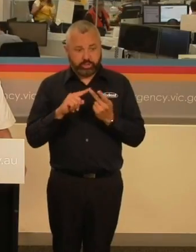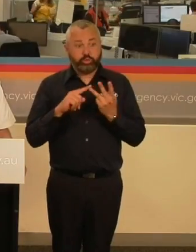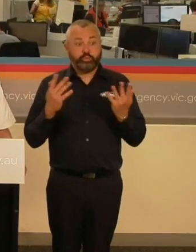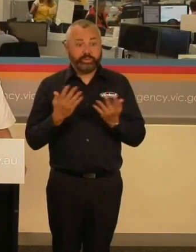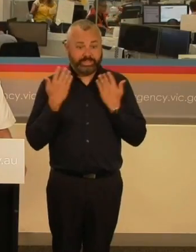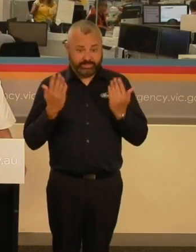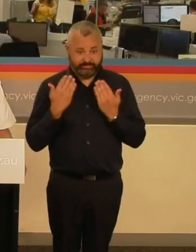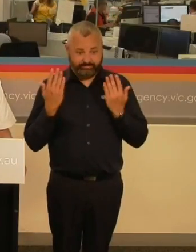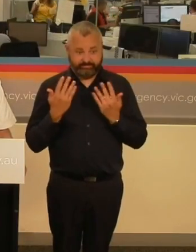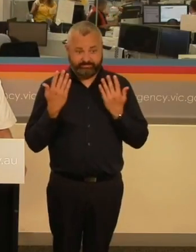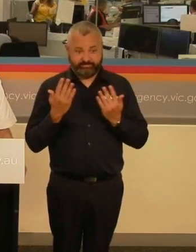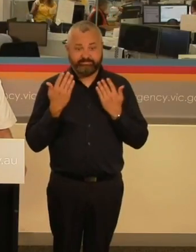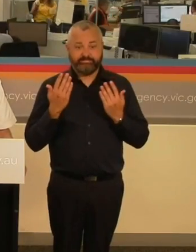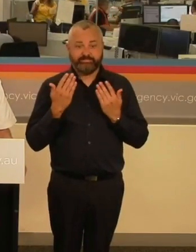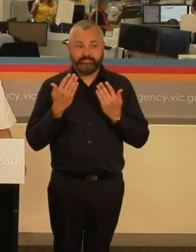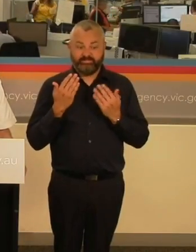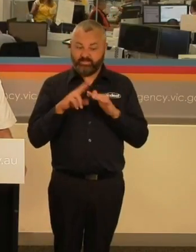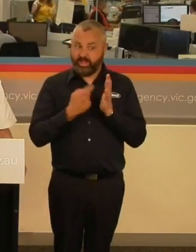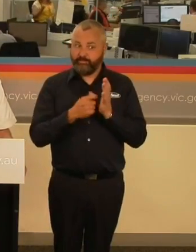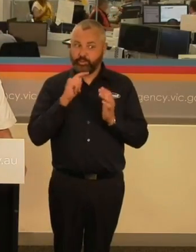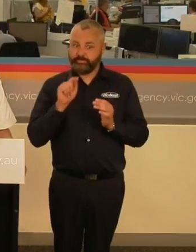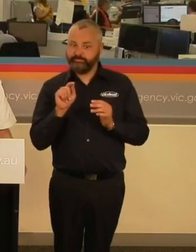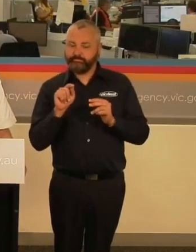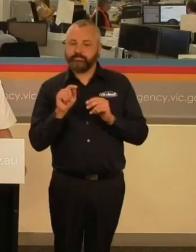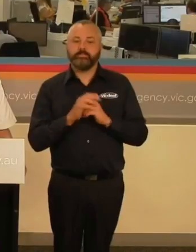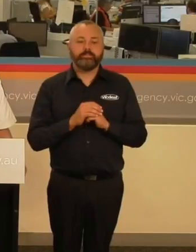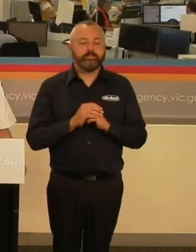period the afternoon of Friday and the wind change will move through central